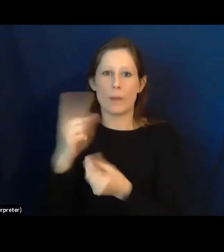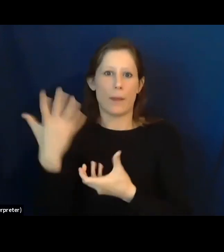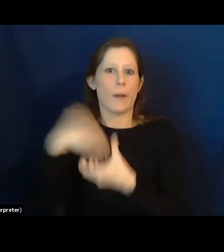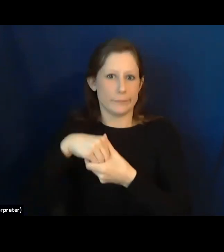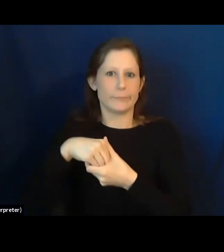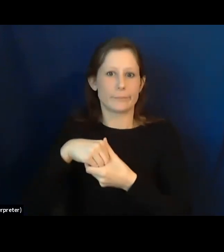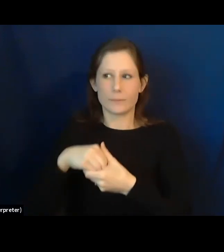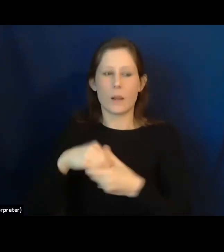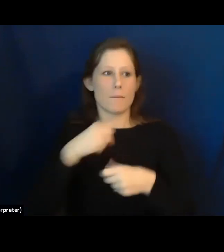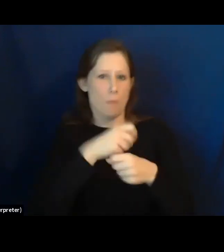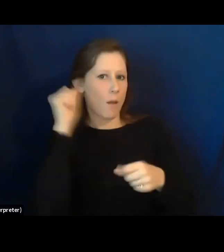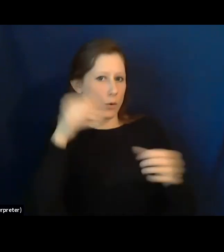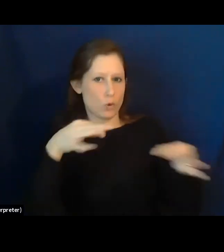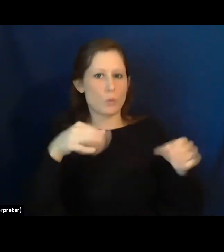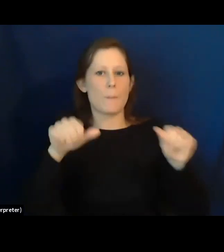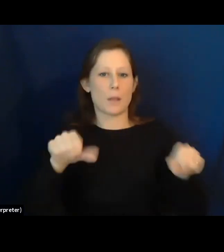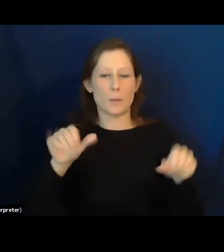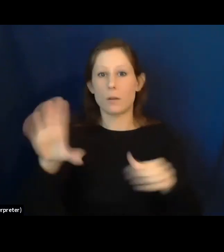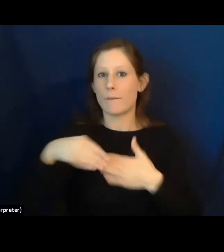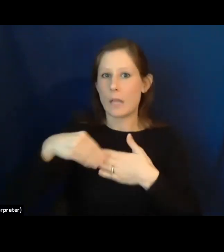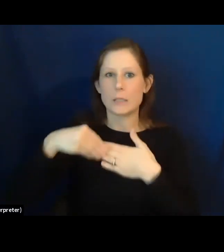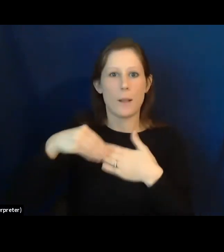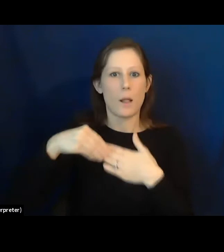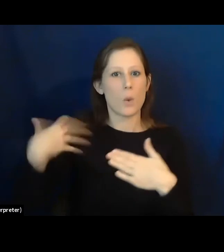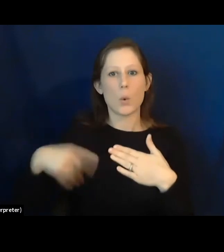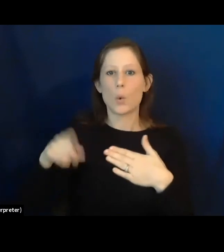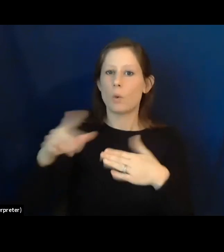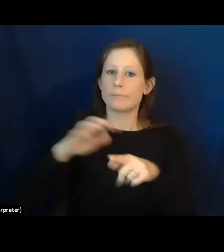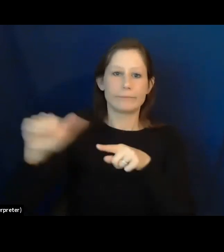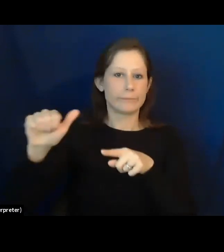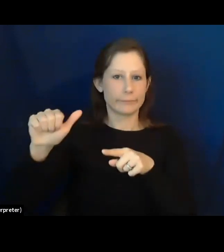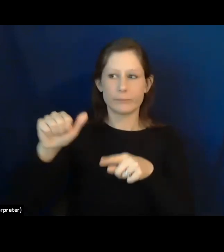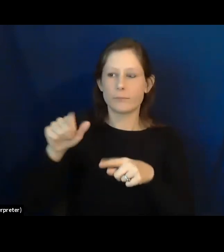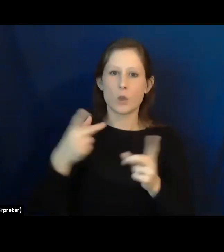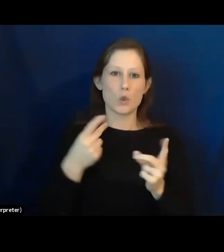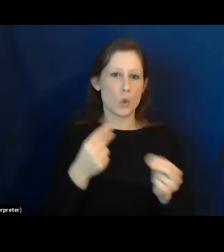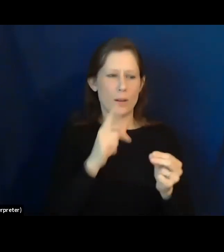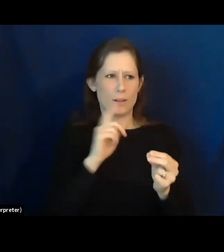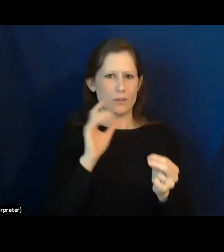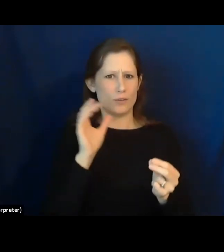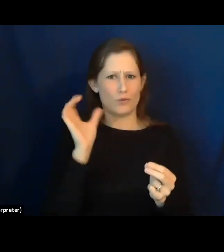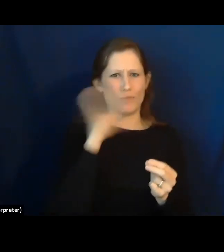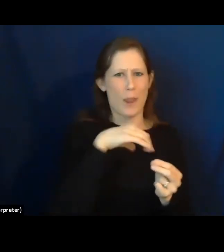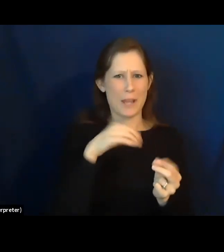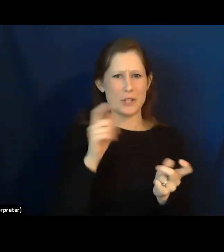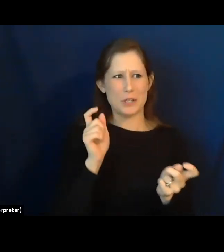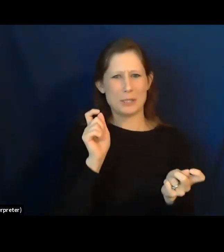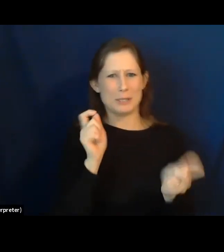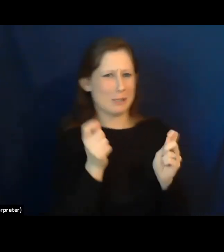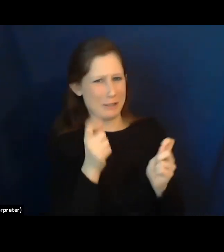possible and her flexibility in doing these strange pivots for performance. I hugely appreciate